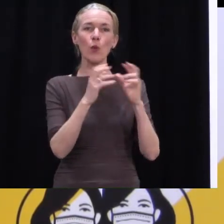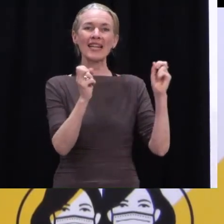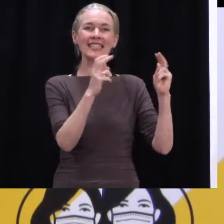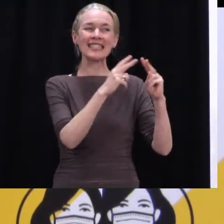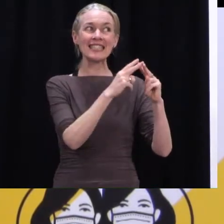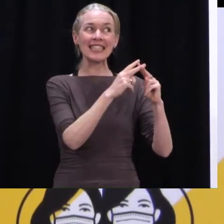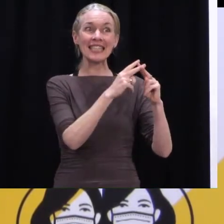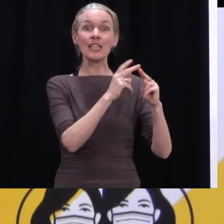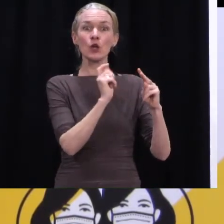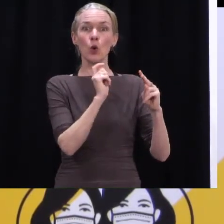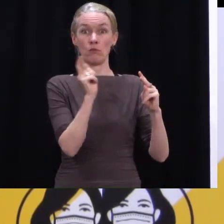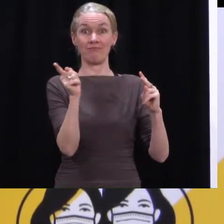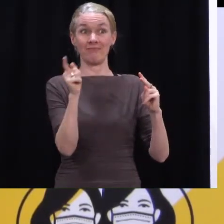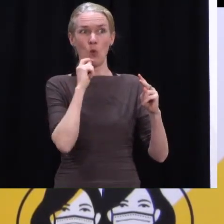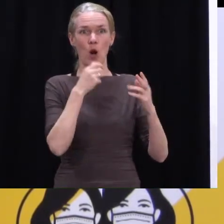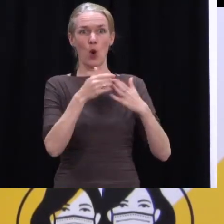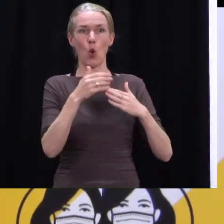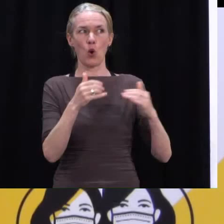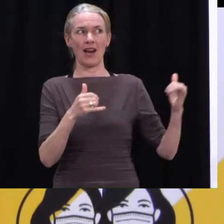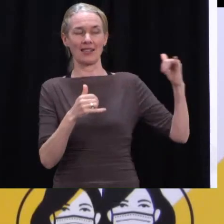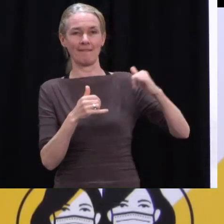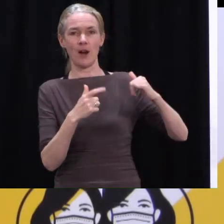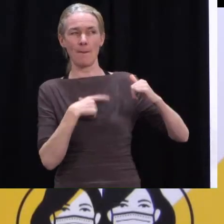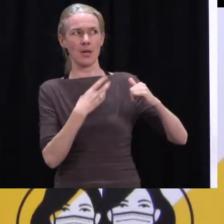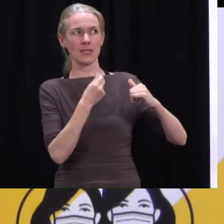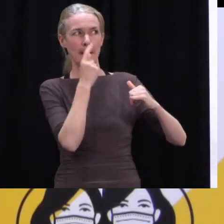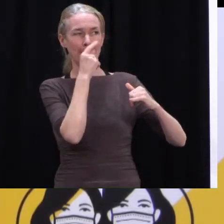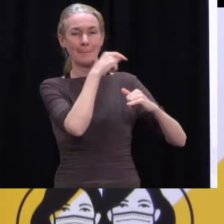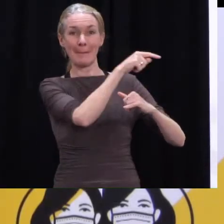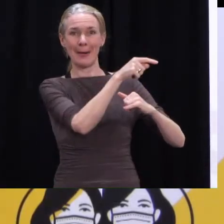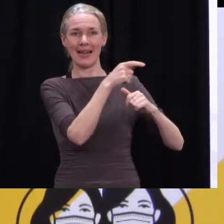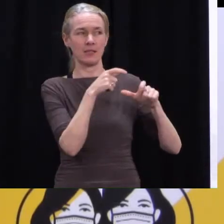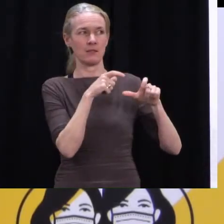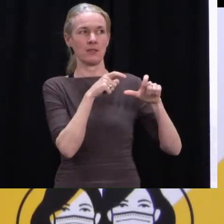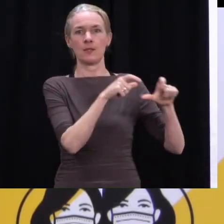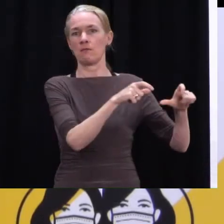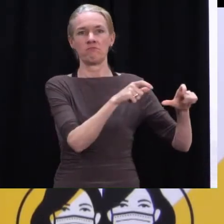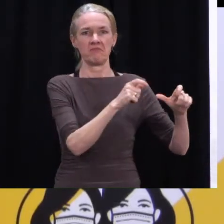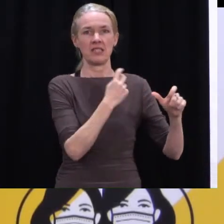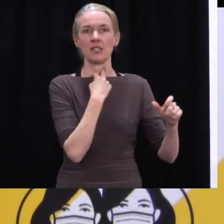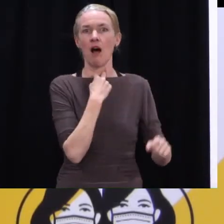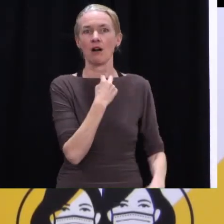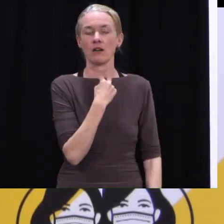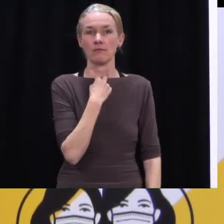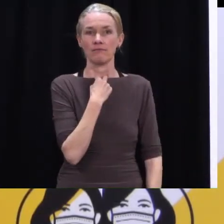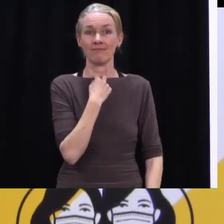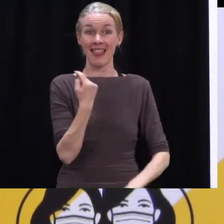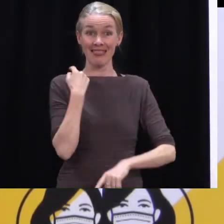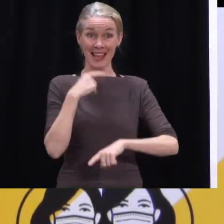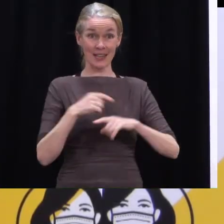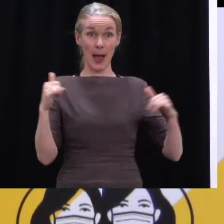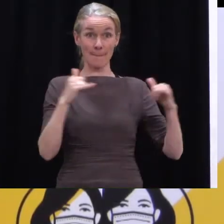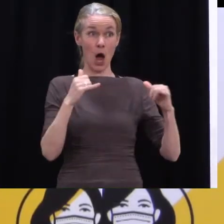since those flights were suspended in June they're in an